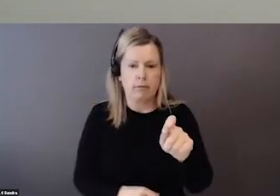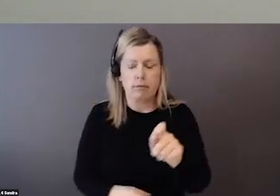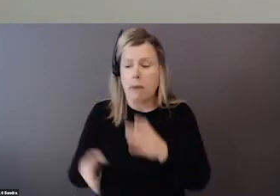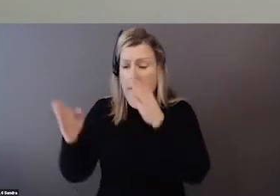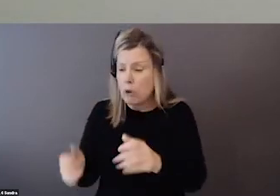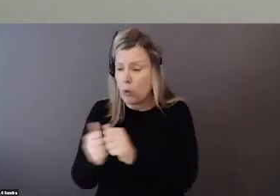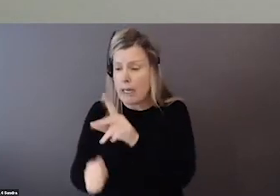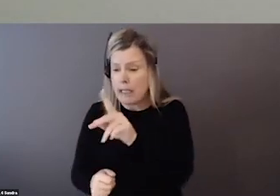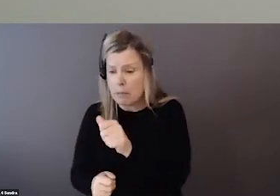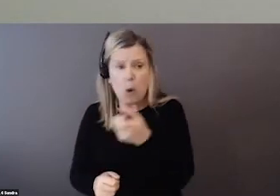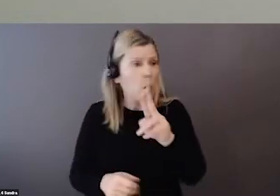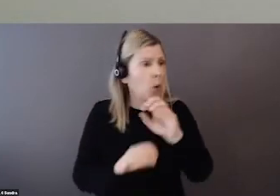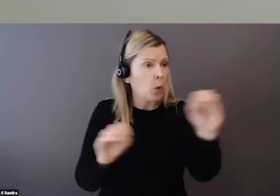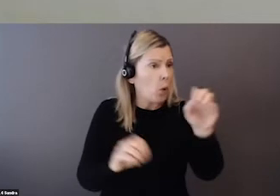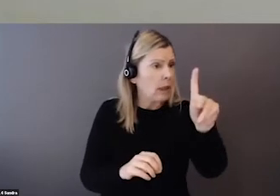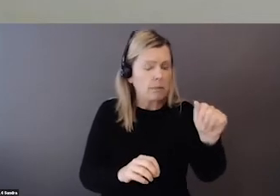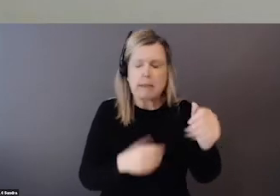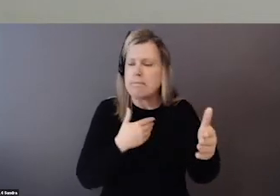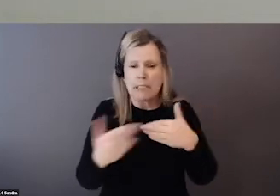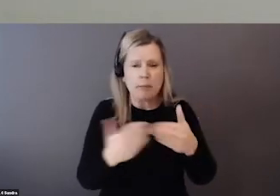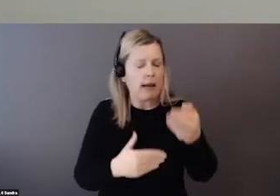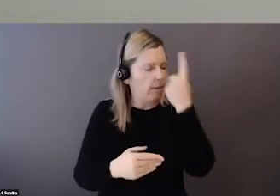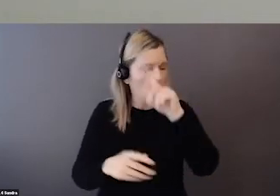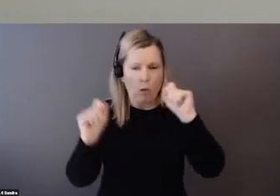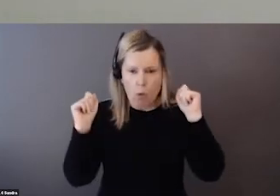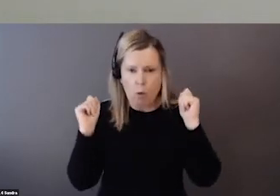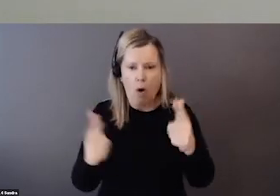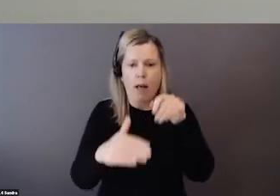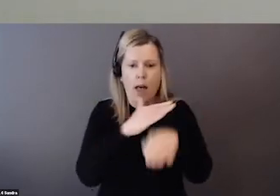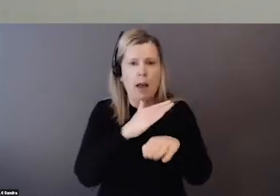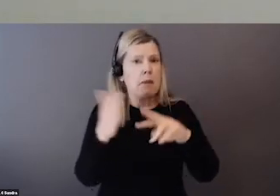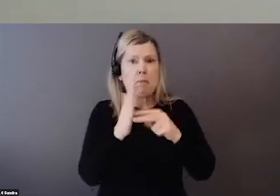to the greatest extent possible, without need for adaptation or specialized design.